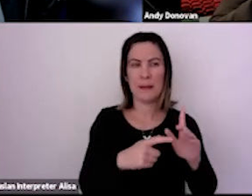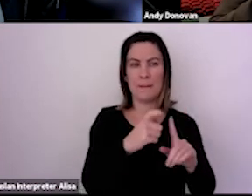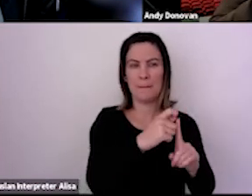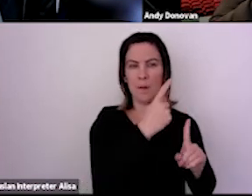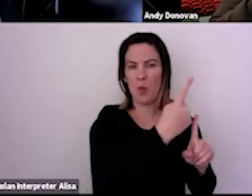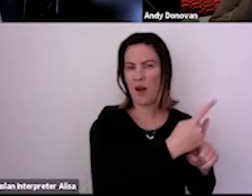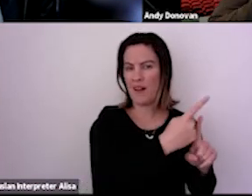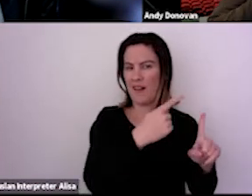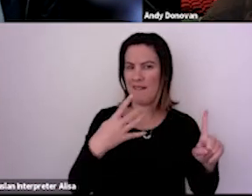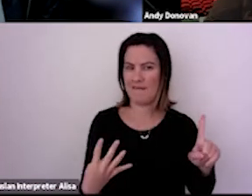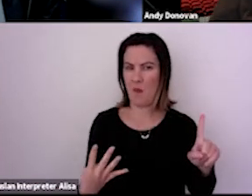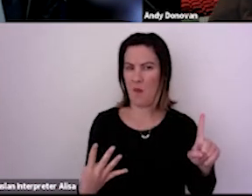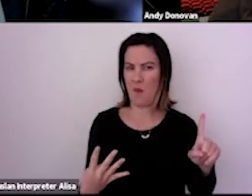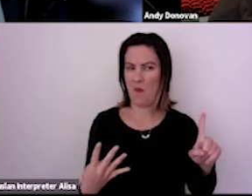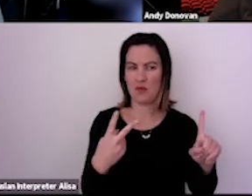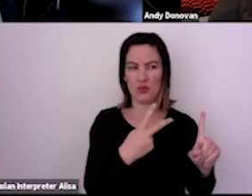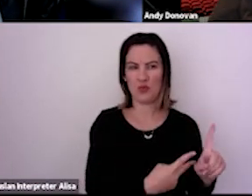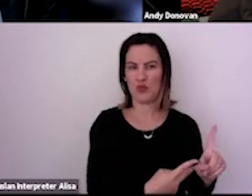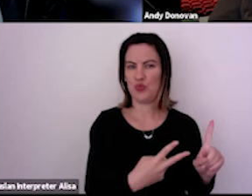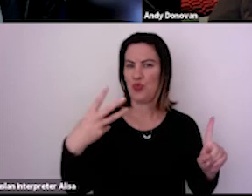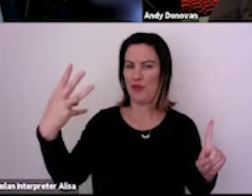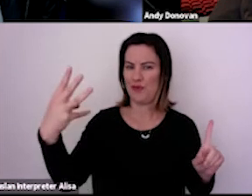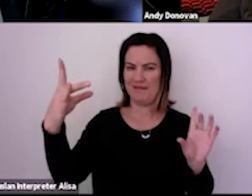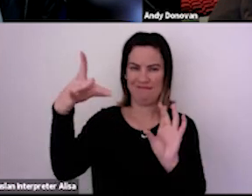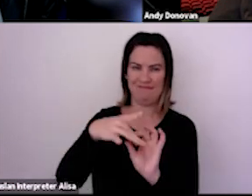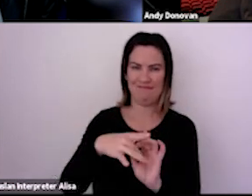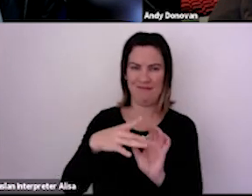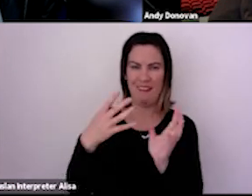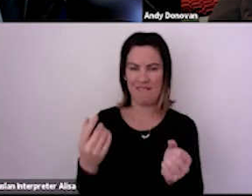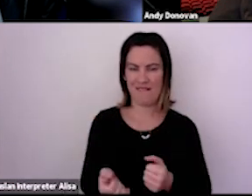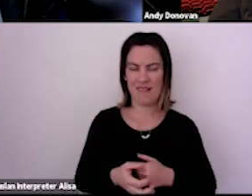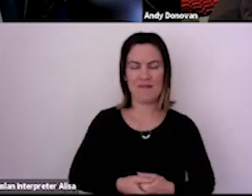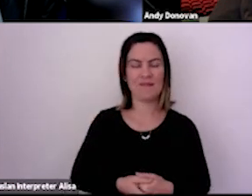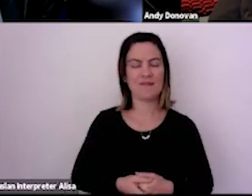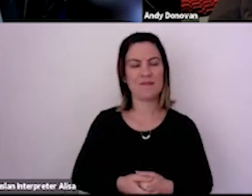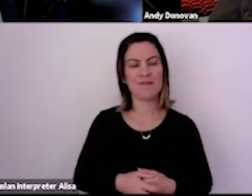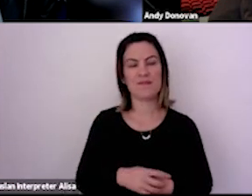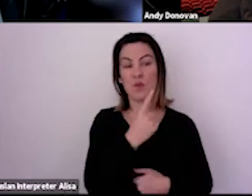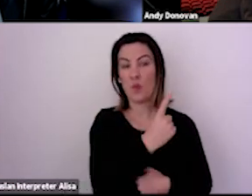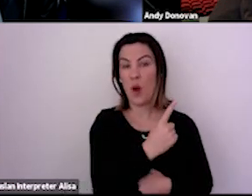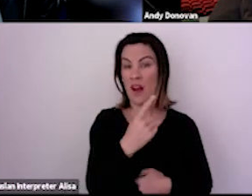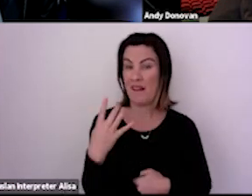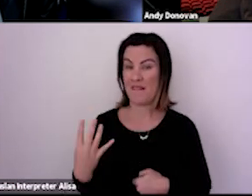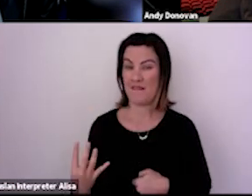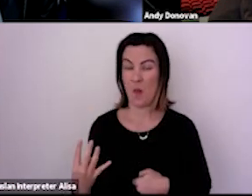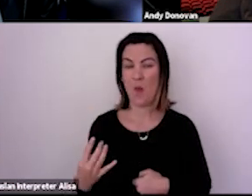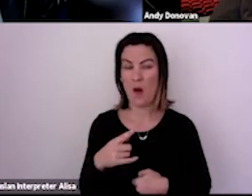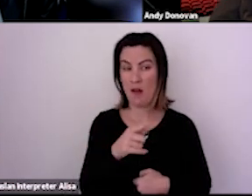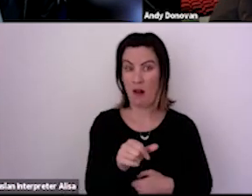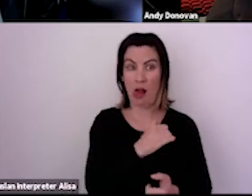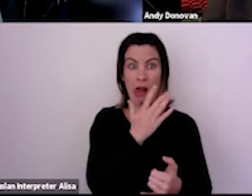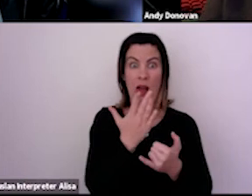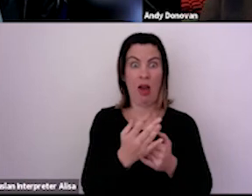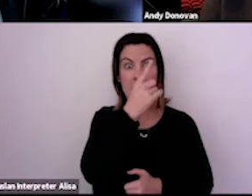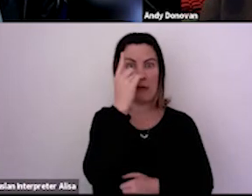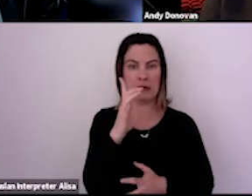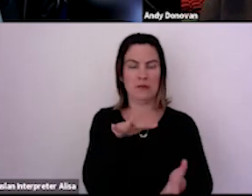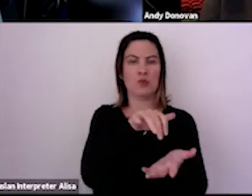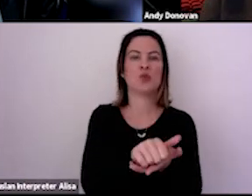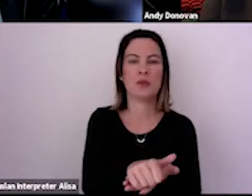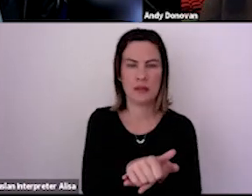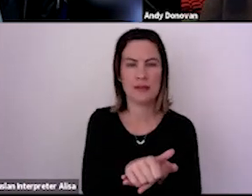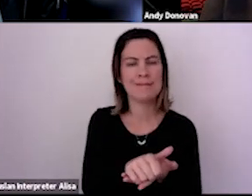1 and 4, I think the last-minute bookings, I think some of the information I am hearing